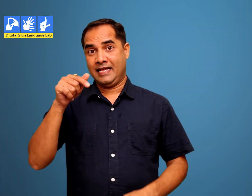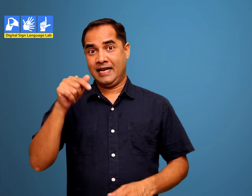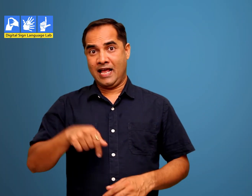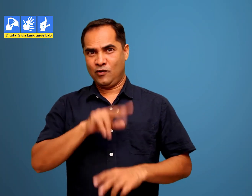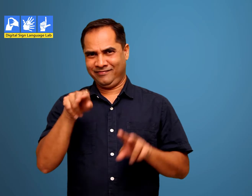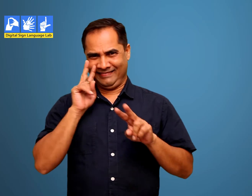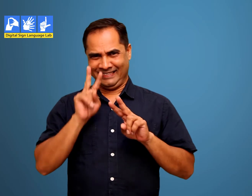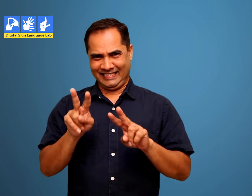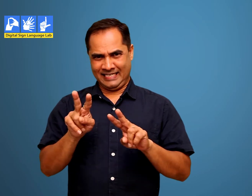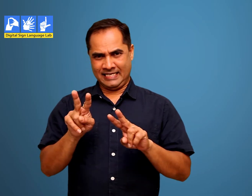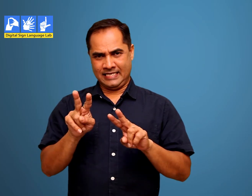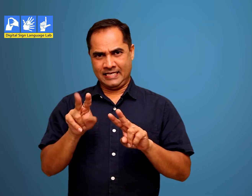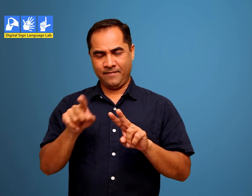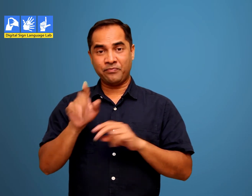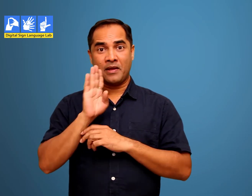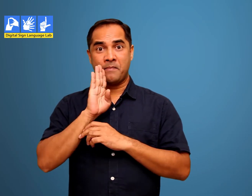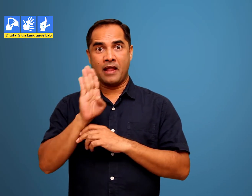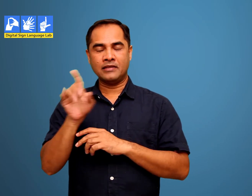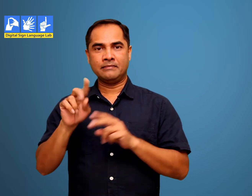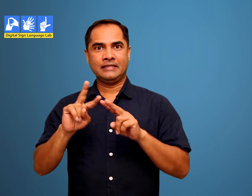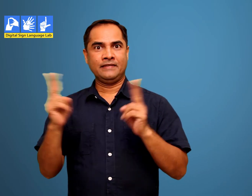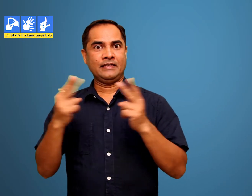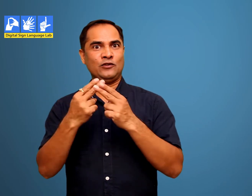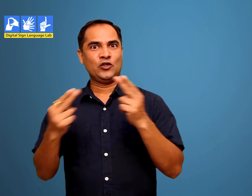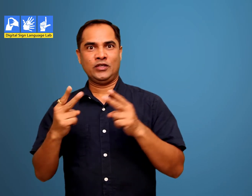But, Belgium has a completely different story.